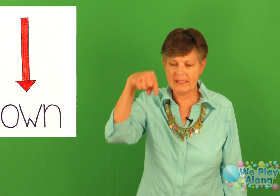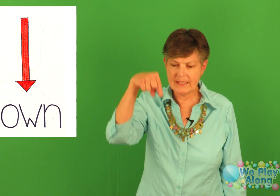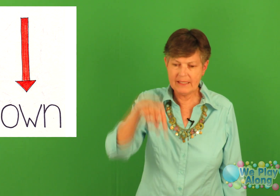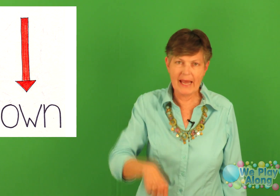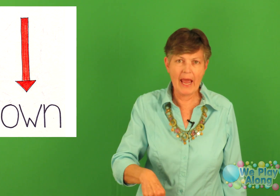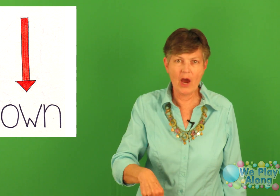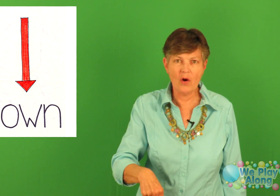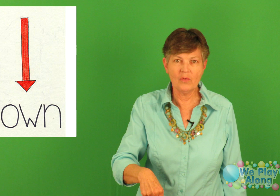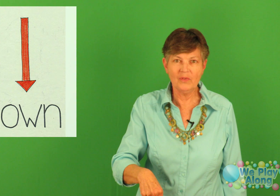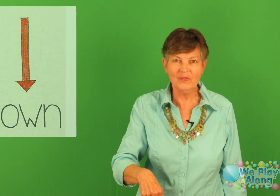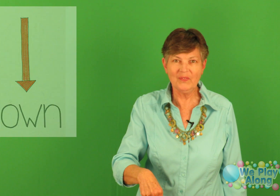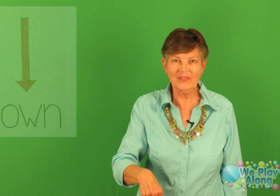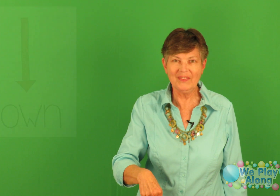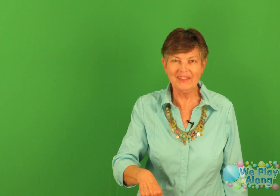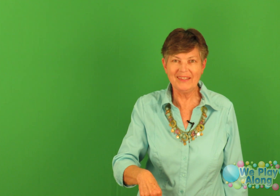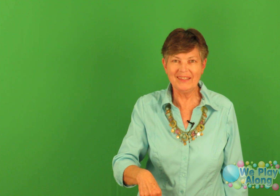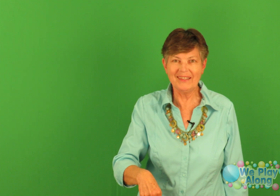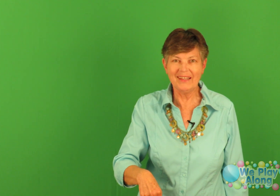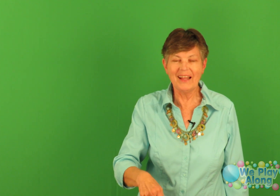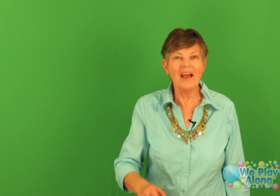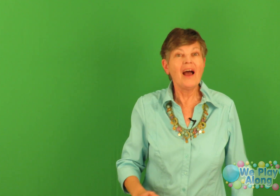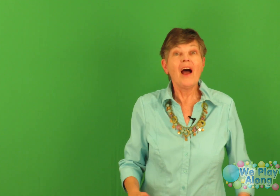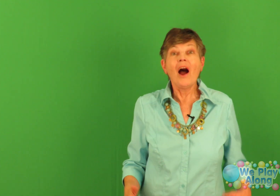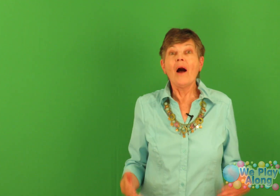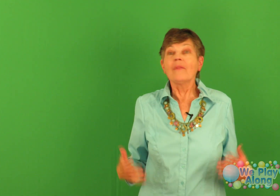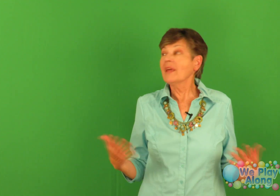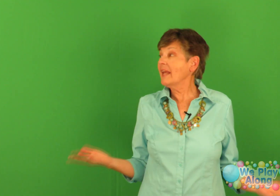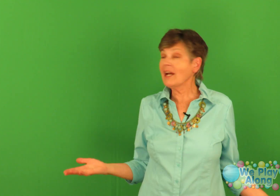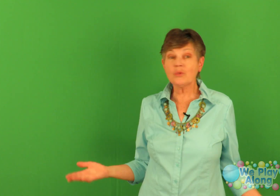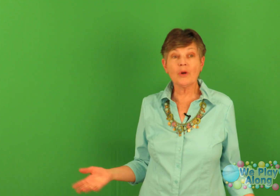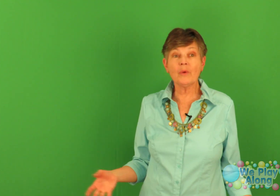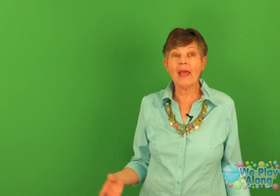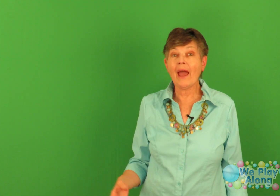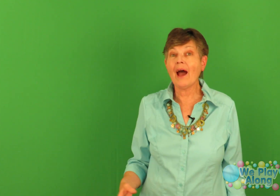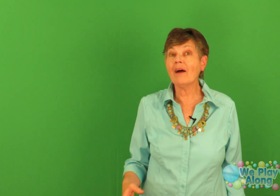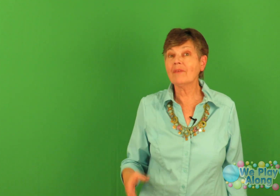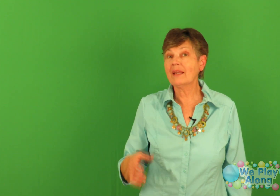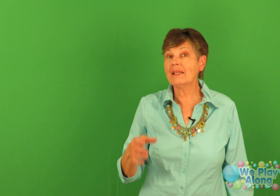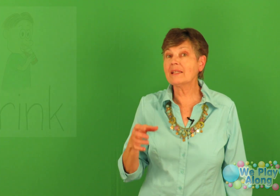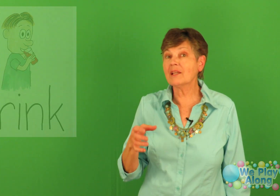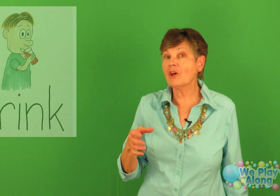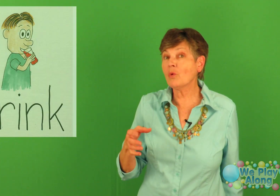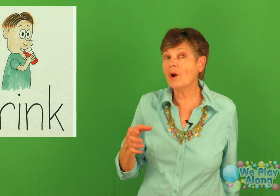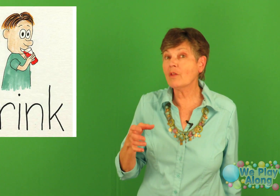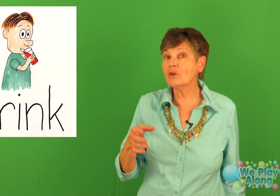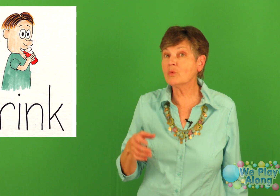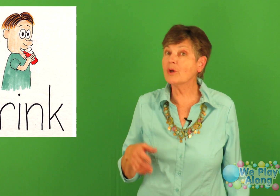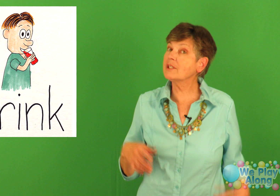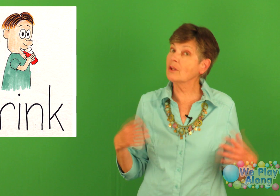down the next word we have and this is another one of those words that look